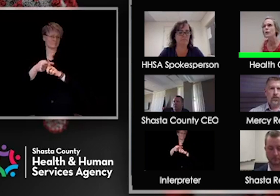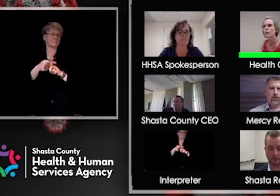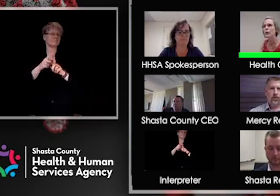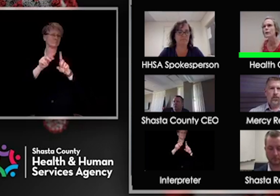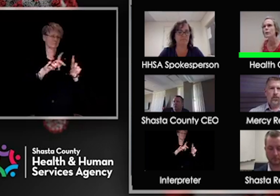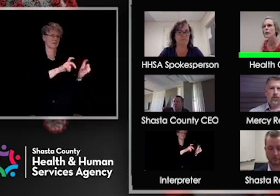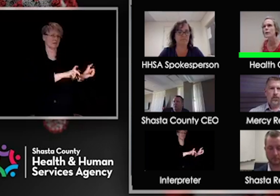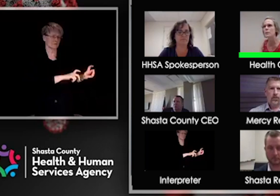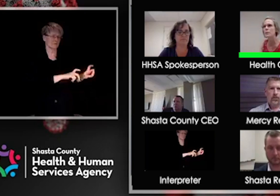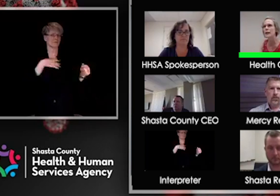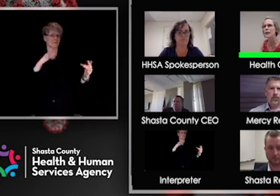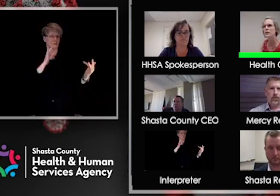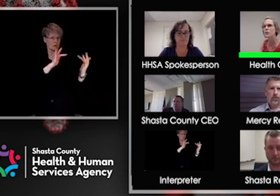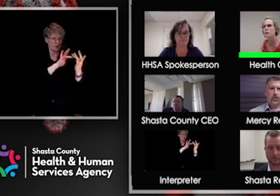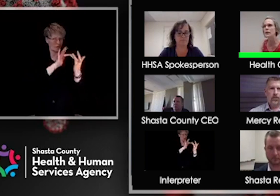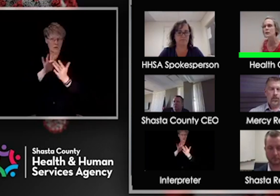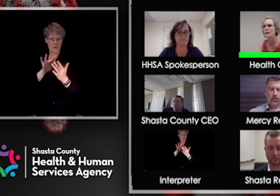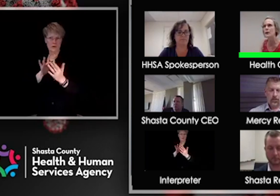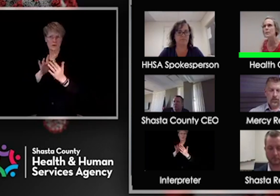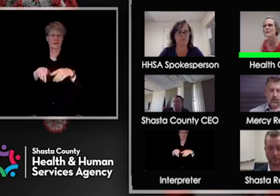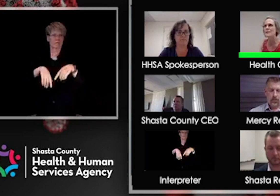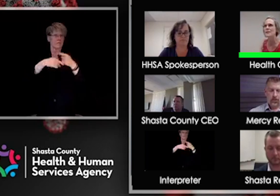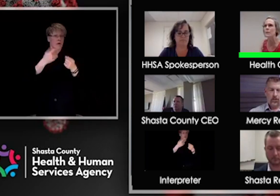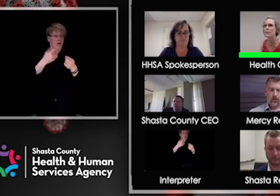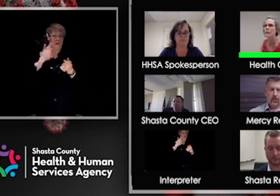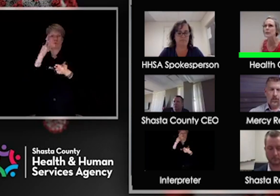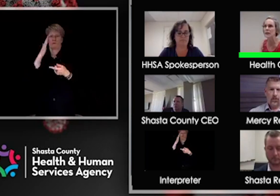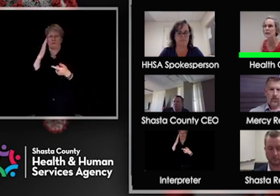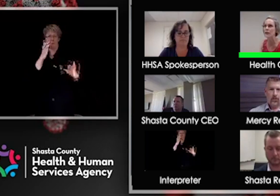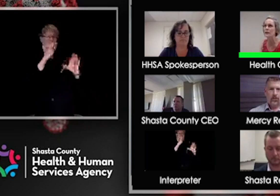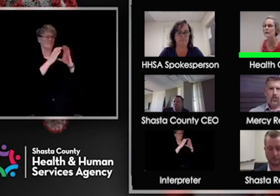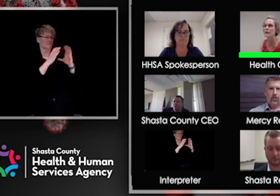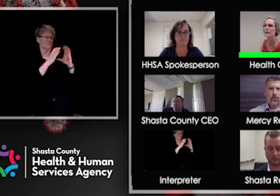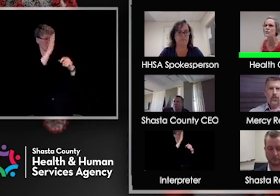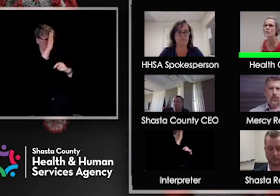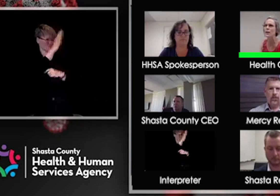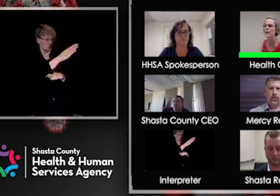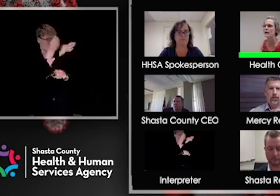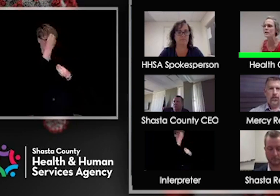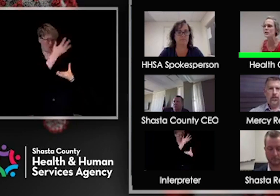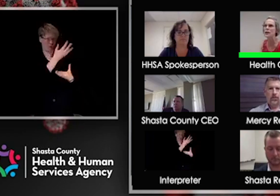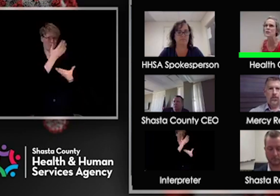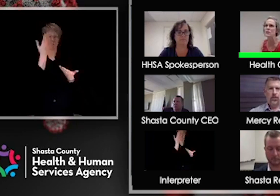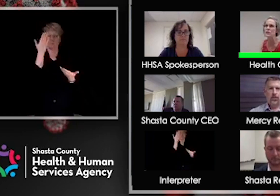know what was communicated directly with that business, if anything, yesterday. So, I just